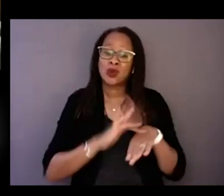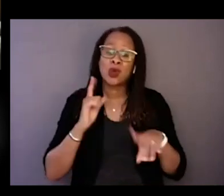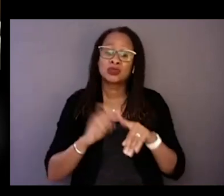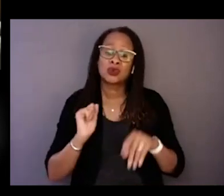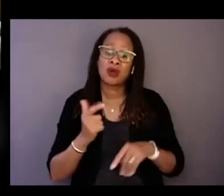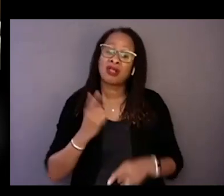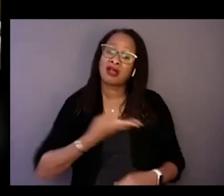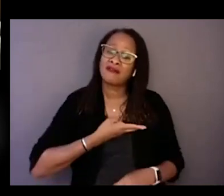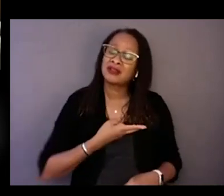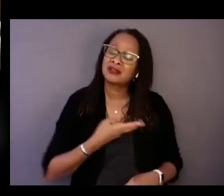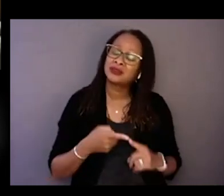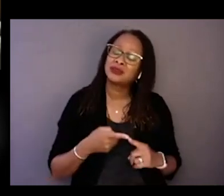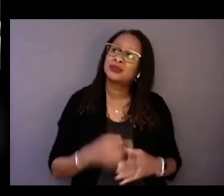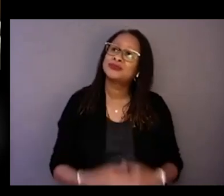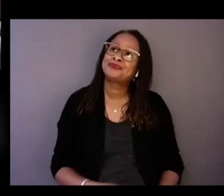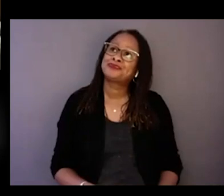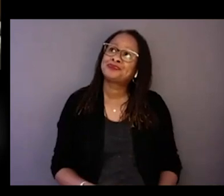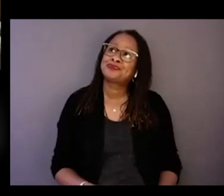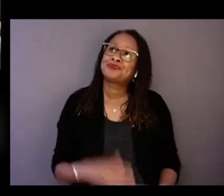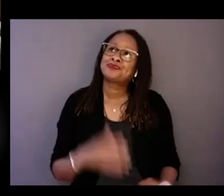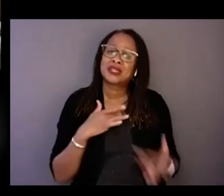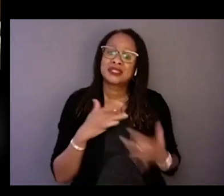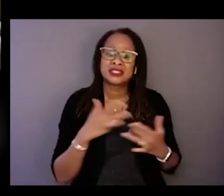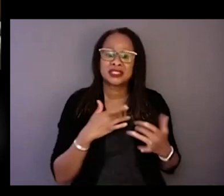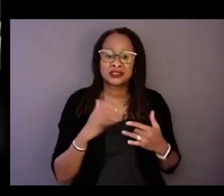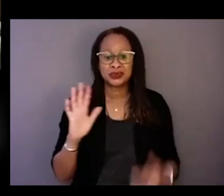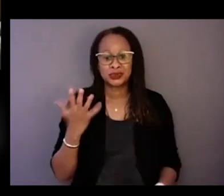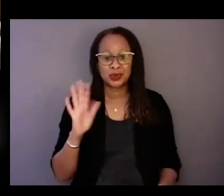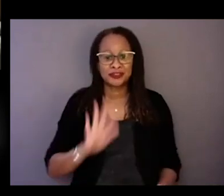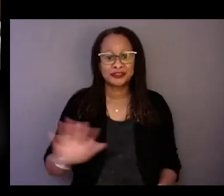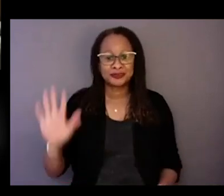to consider the sort of humanity of all of those around us.